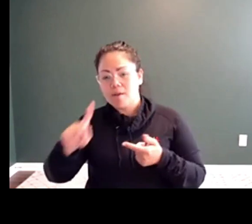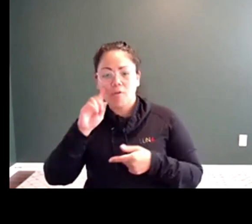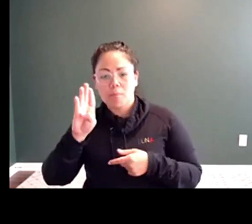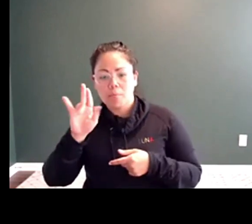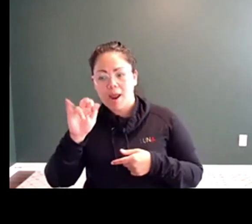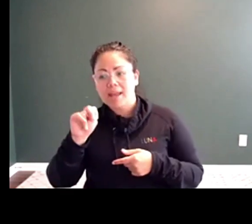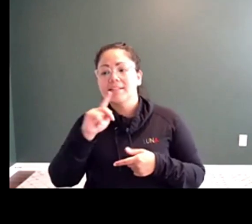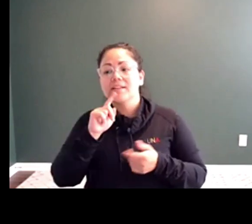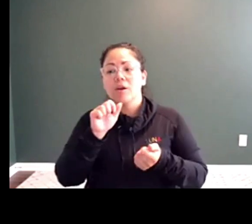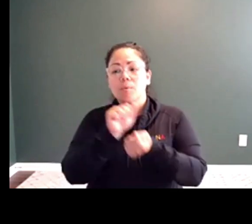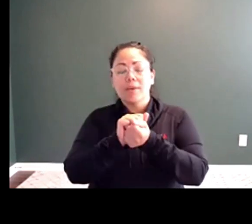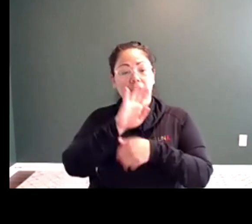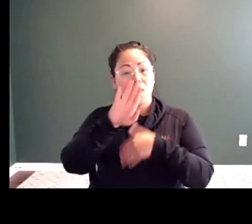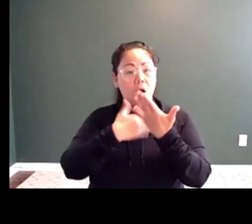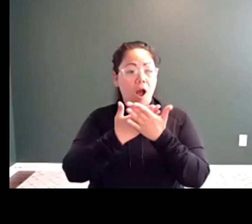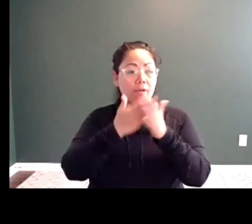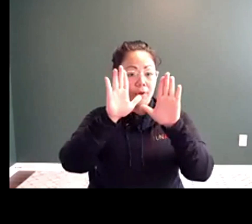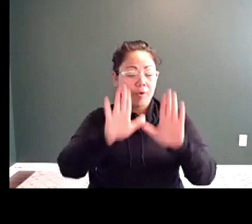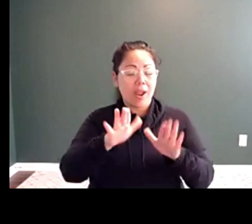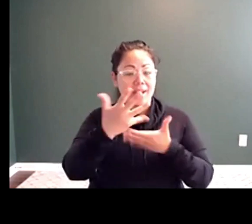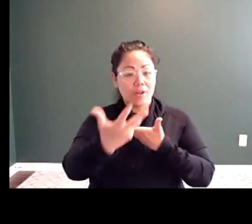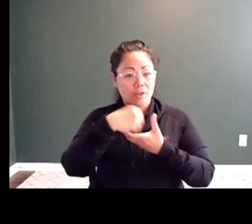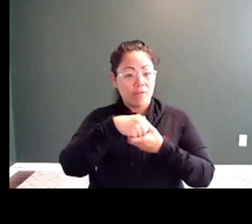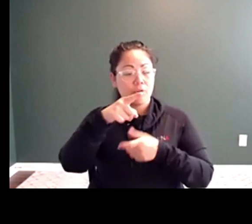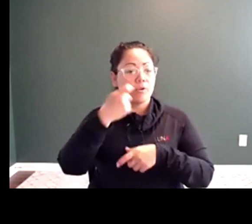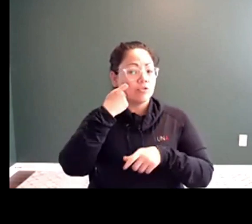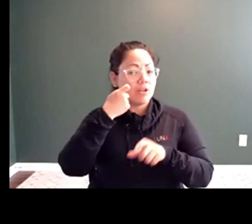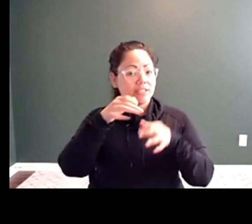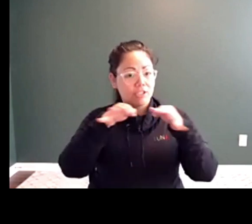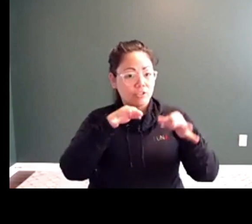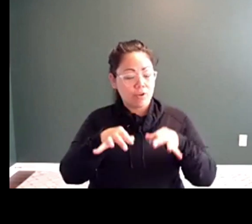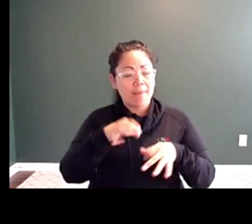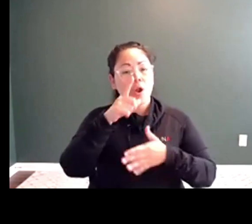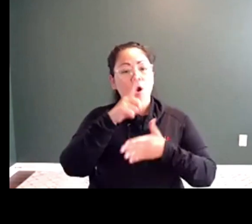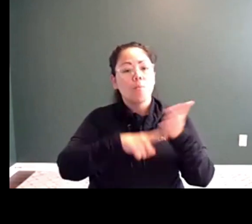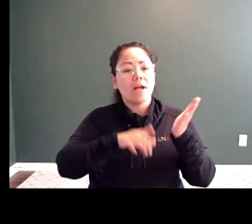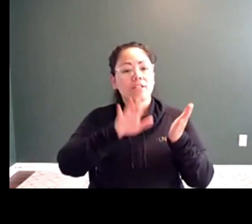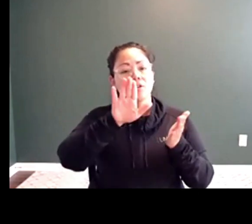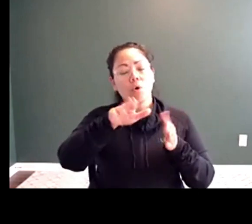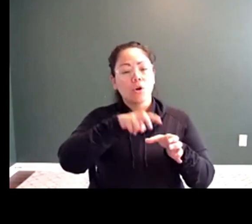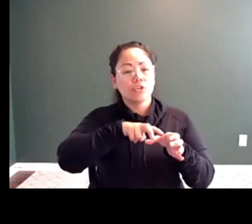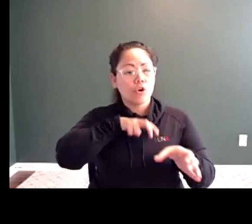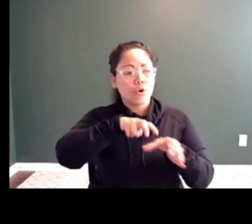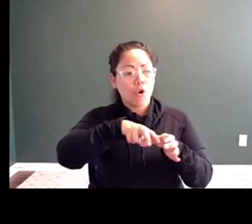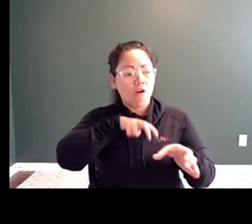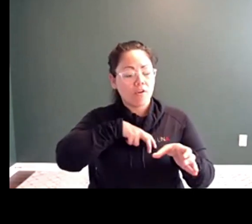With all the great inclusiveness described at LUNA, what is your turnover rate or employee retention rate?